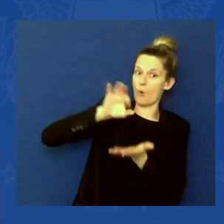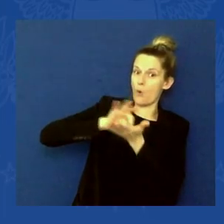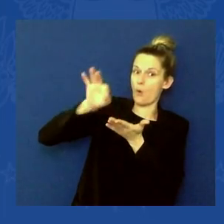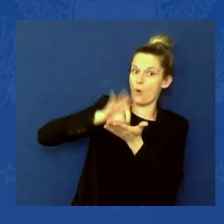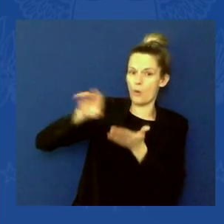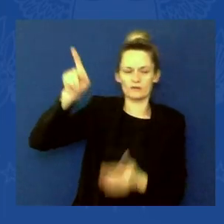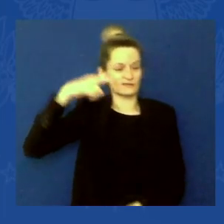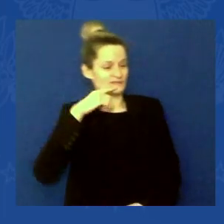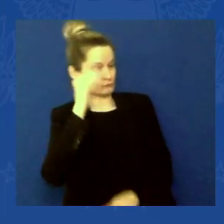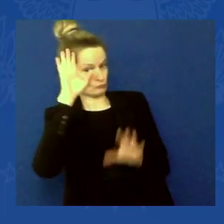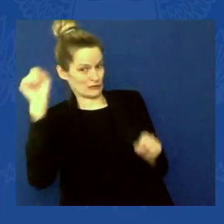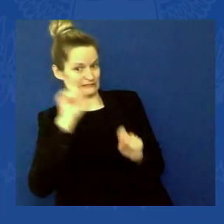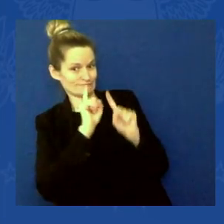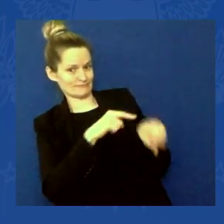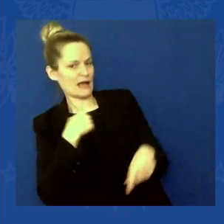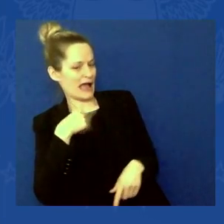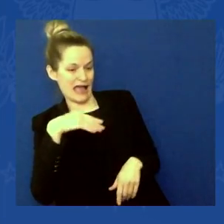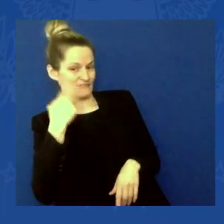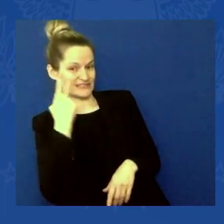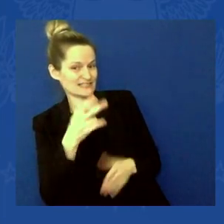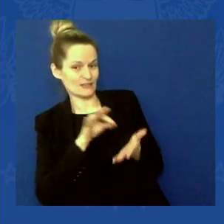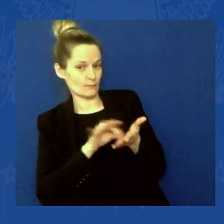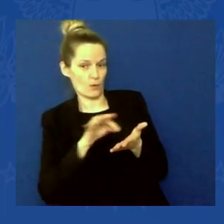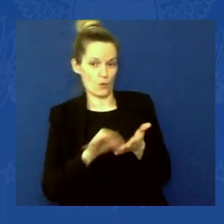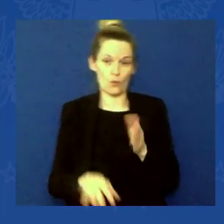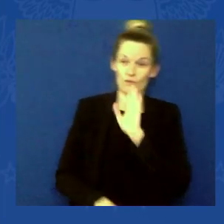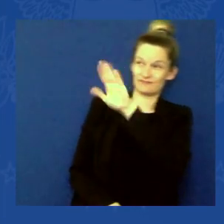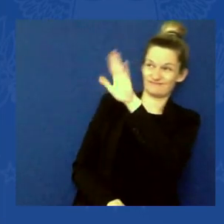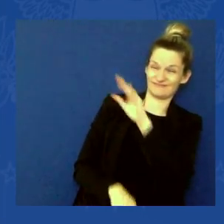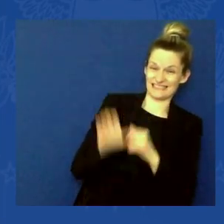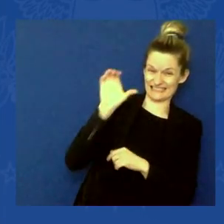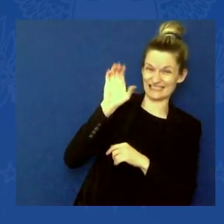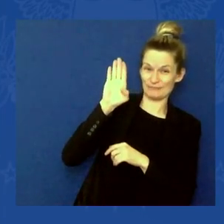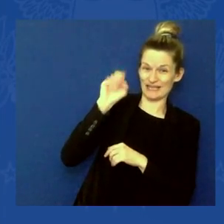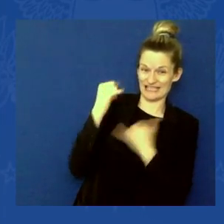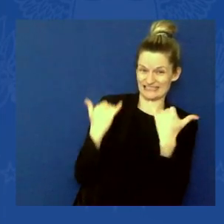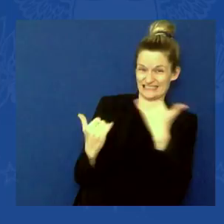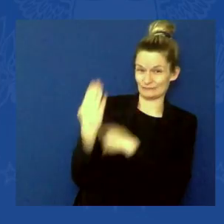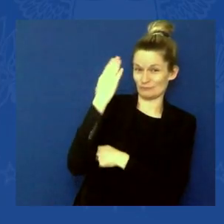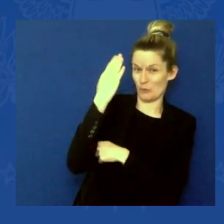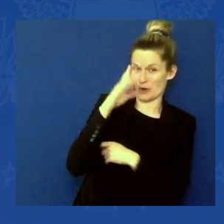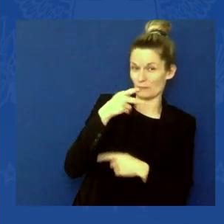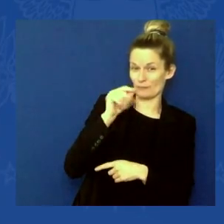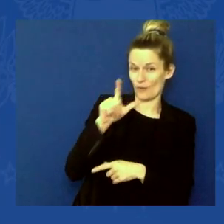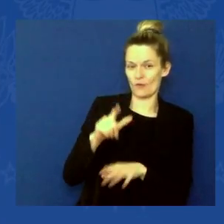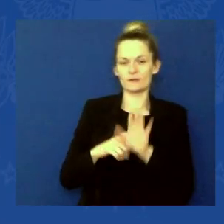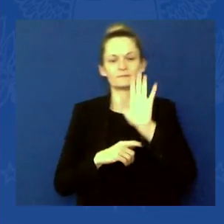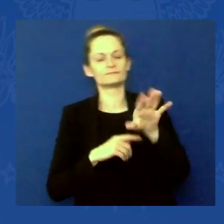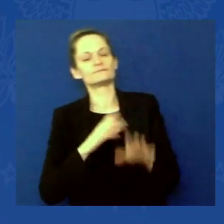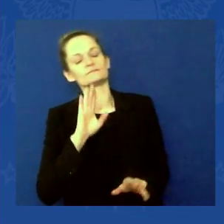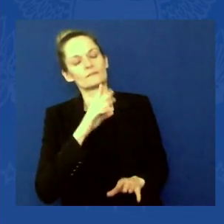The Press: What would you say to those Americans who no longer believe that you are doing the job? The President: Look, I had a basic decision to make: